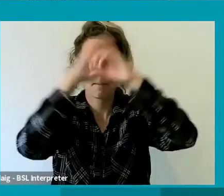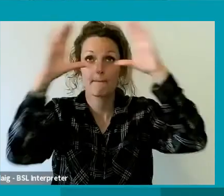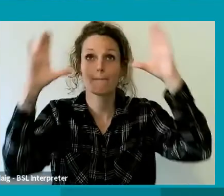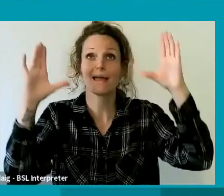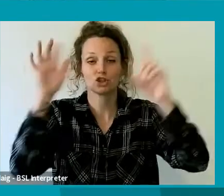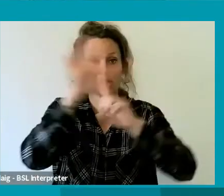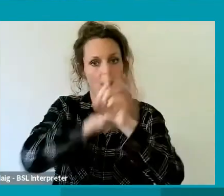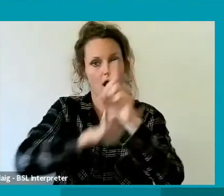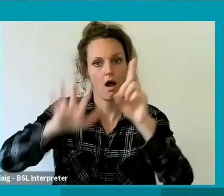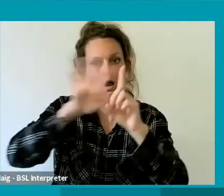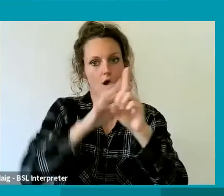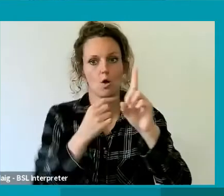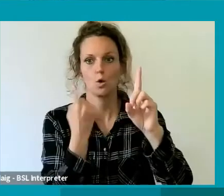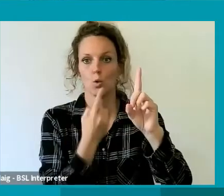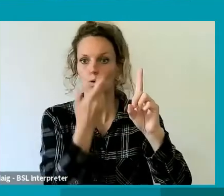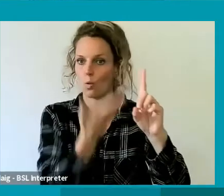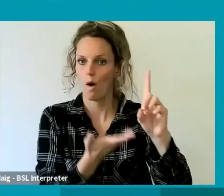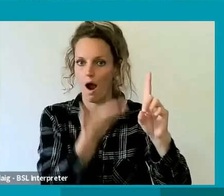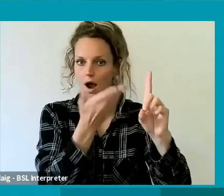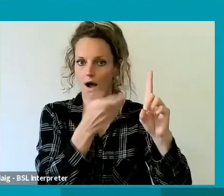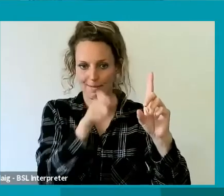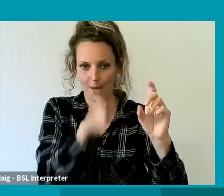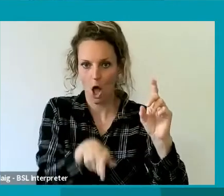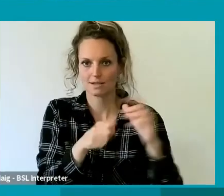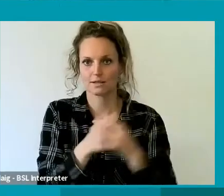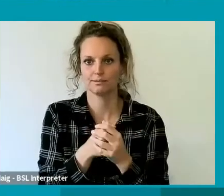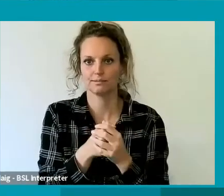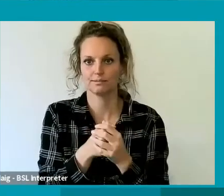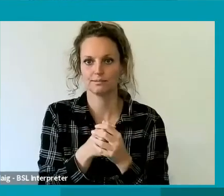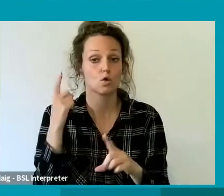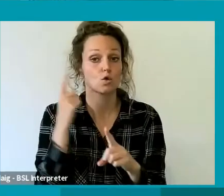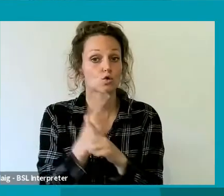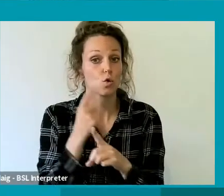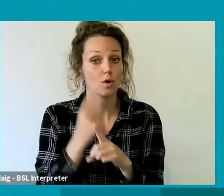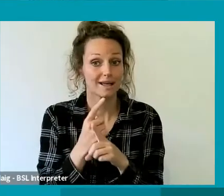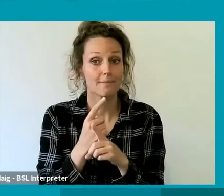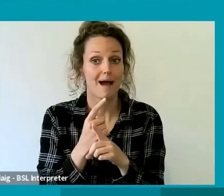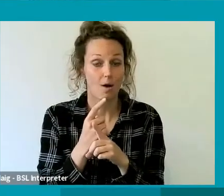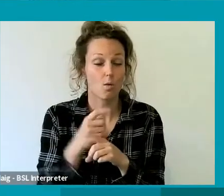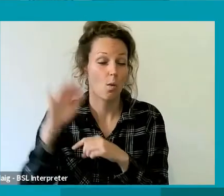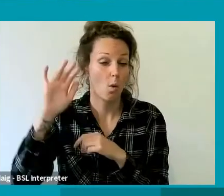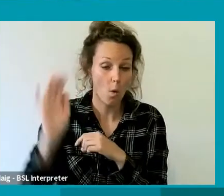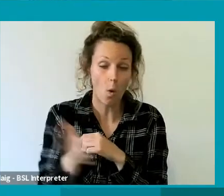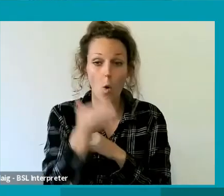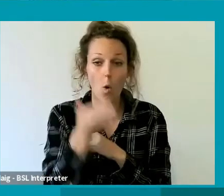we're talking about your brand, as in the complete you. All of you, the different parts of you.